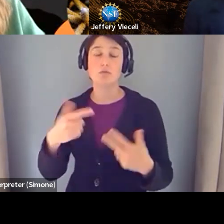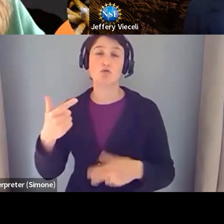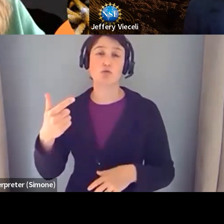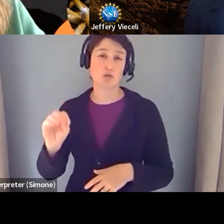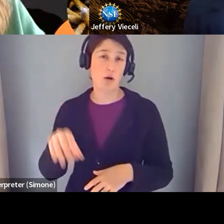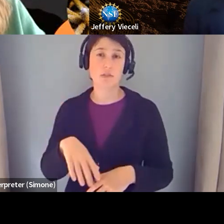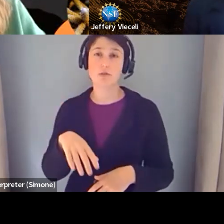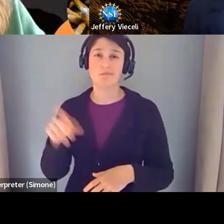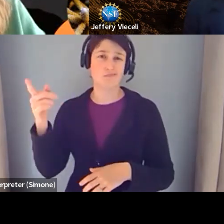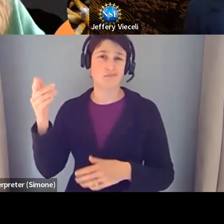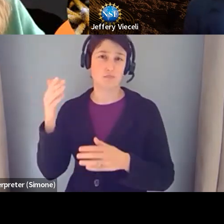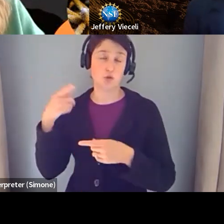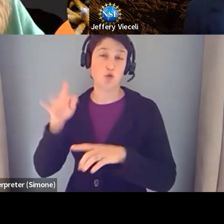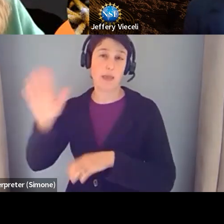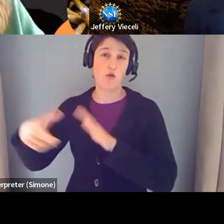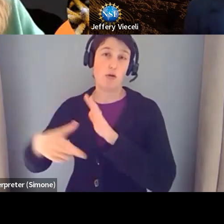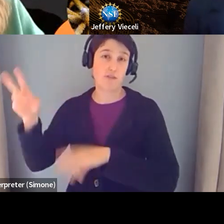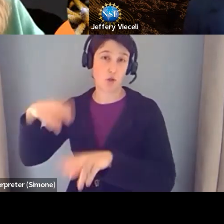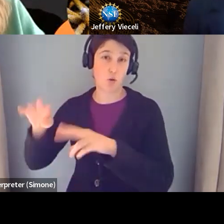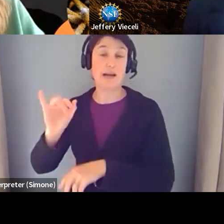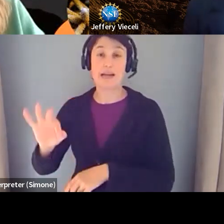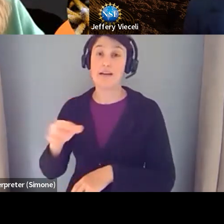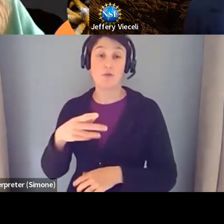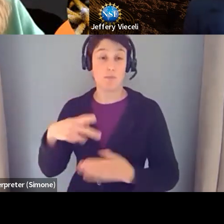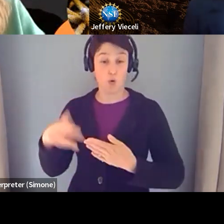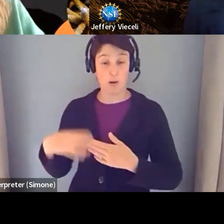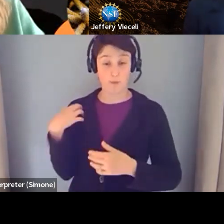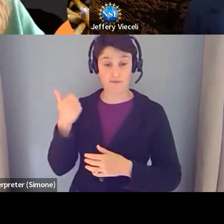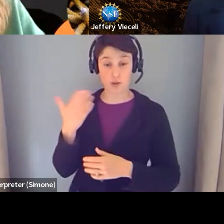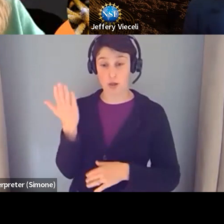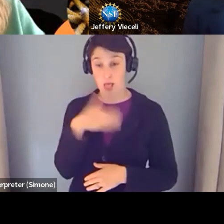if the program officer missed something, the grants officer can also reach out to you